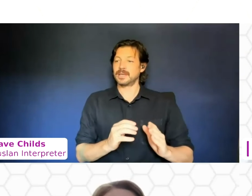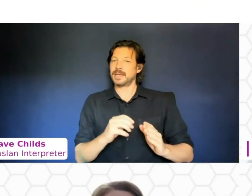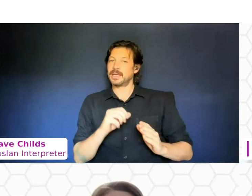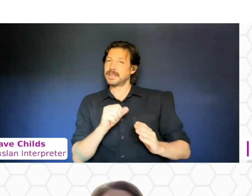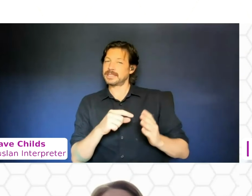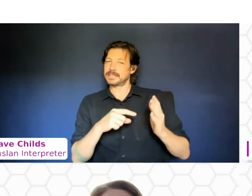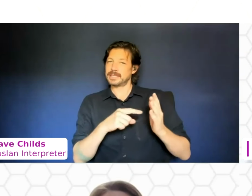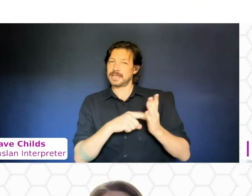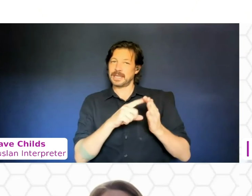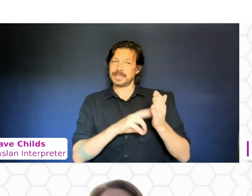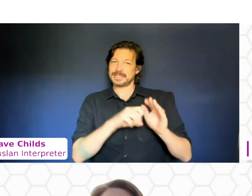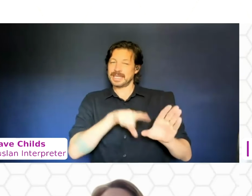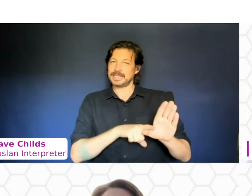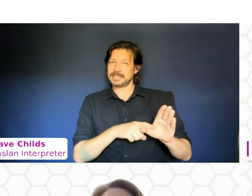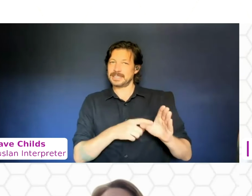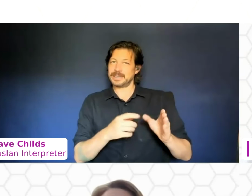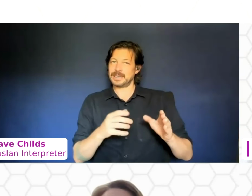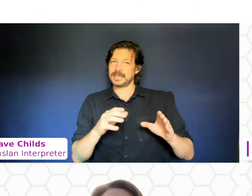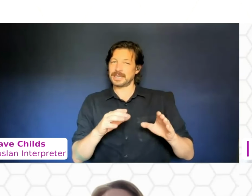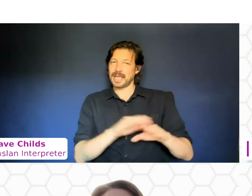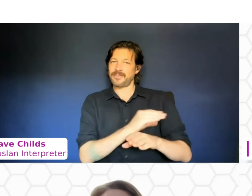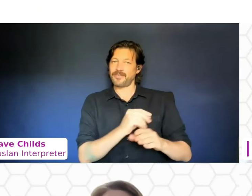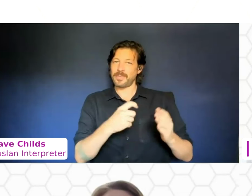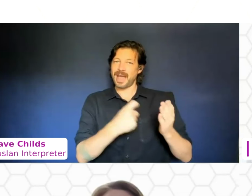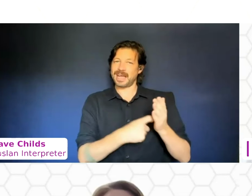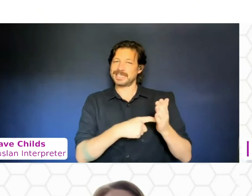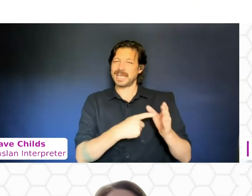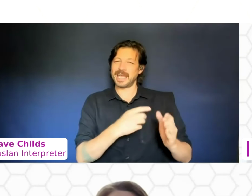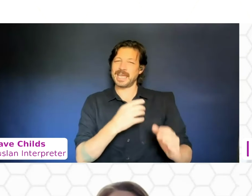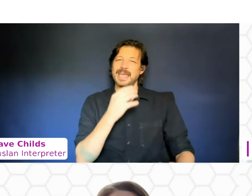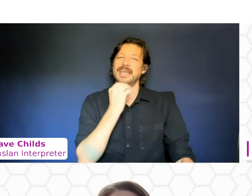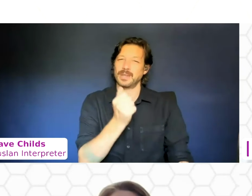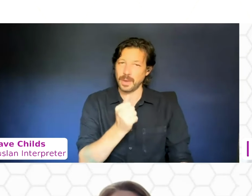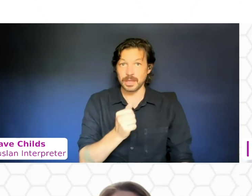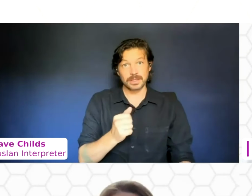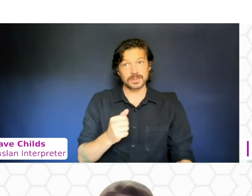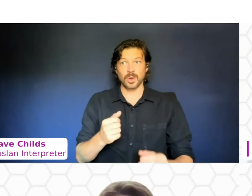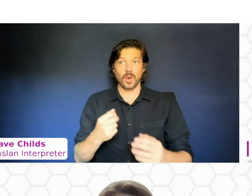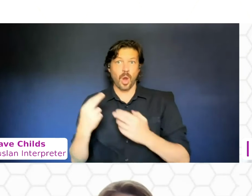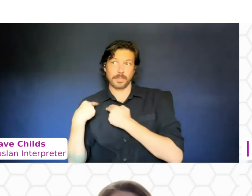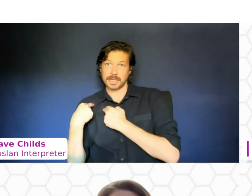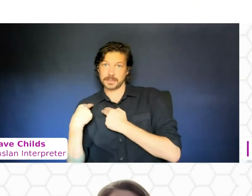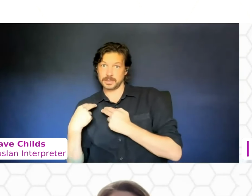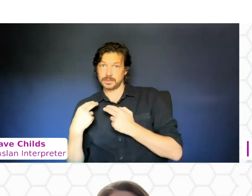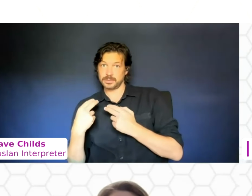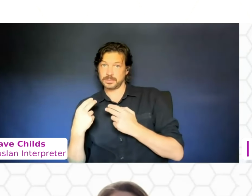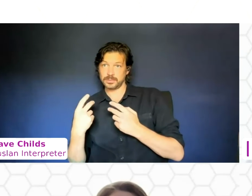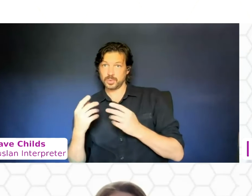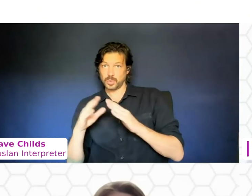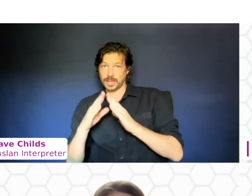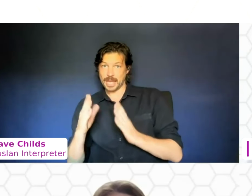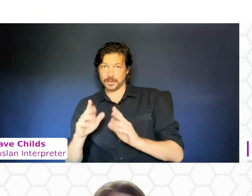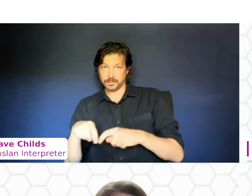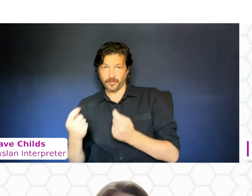RTA anyway, would the obligation be on the housing provider change if the person is in receipt of